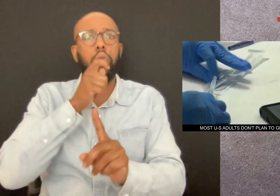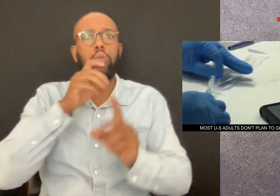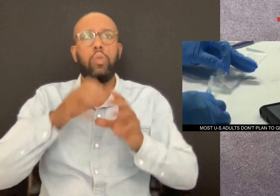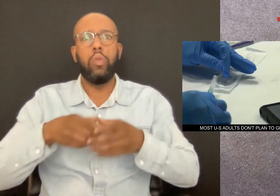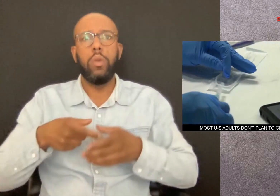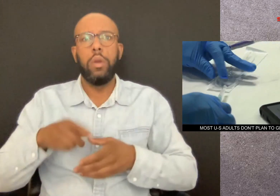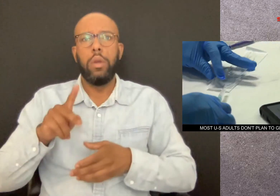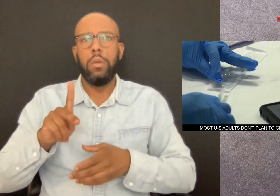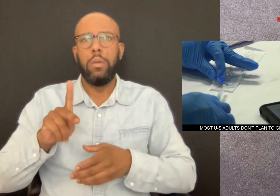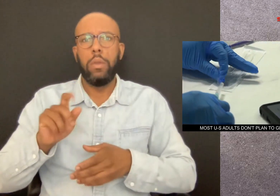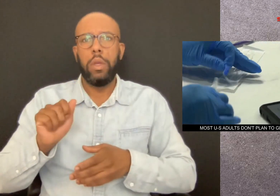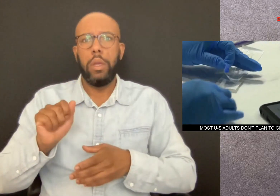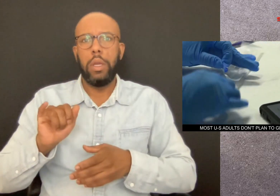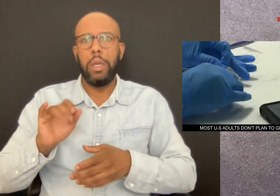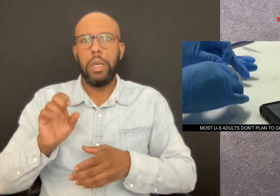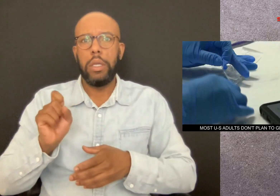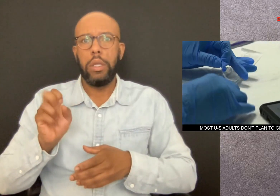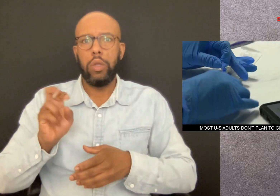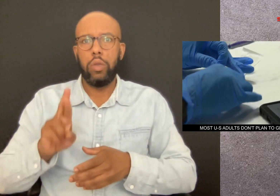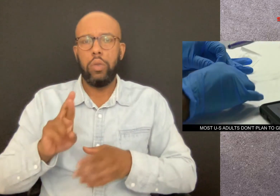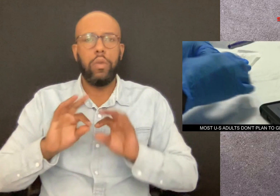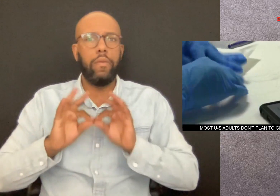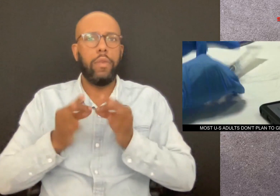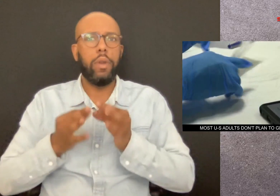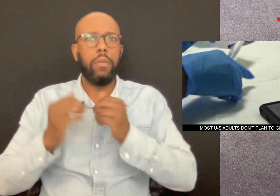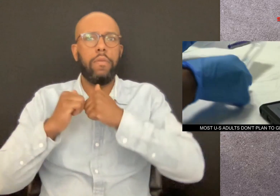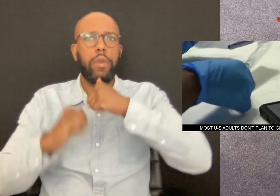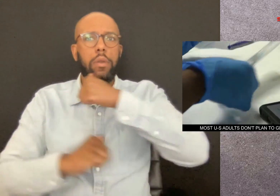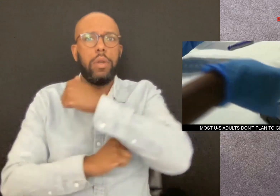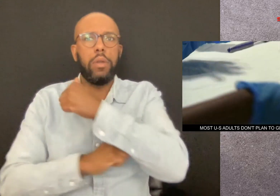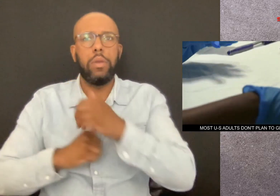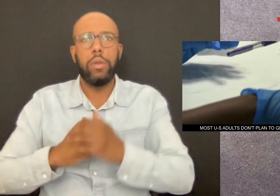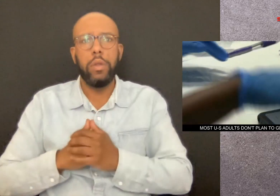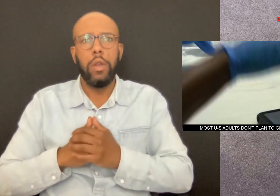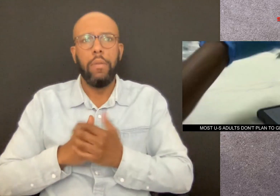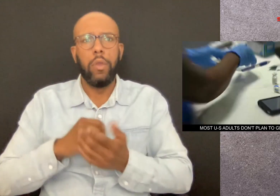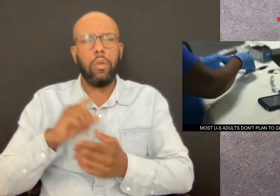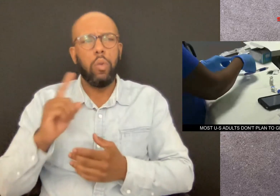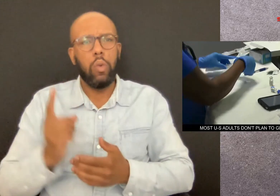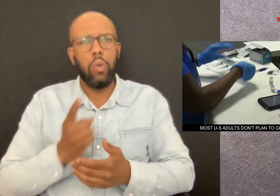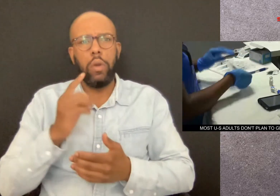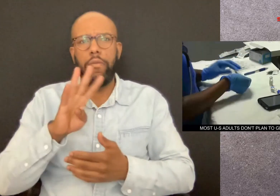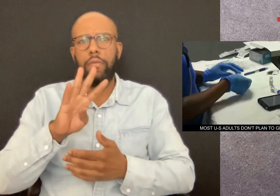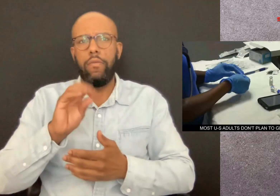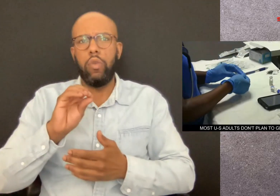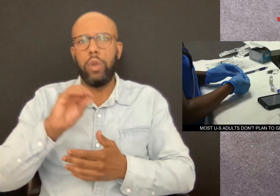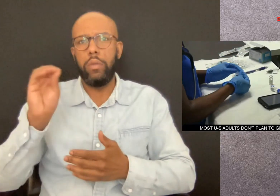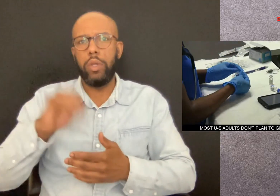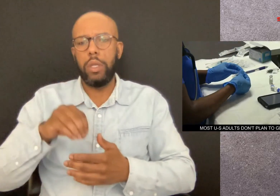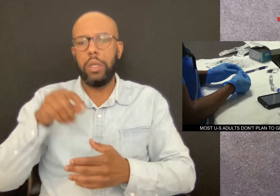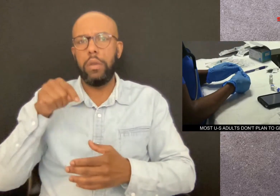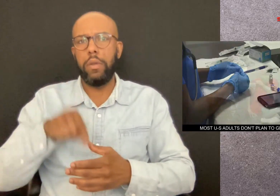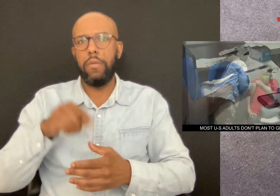but according to a survey from the Kaiser family foundation only about 40% of adults